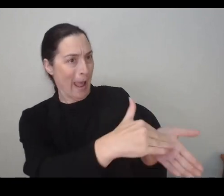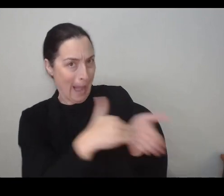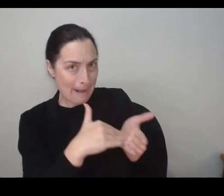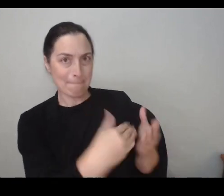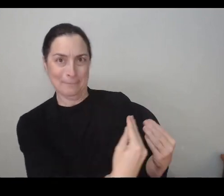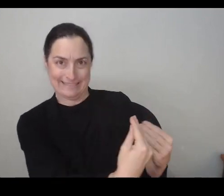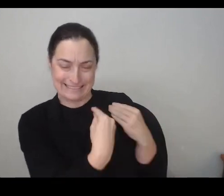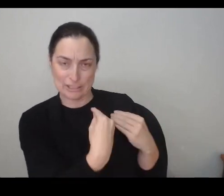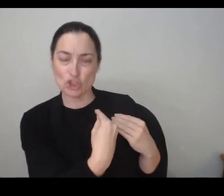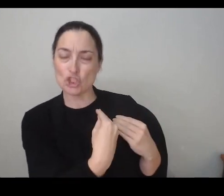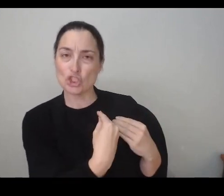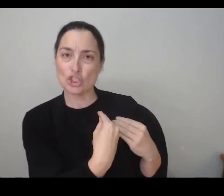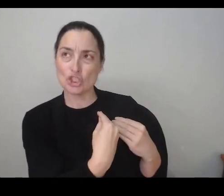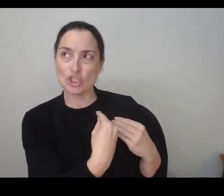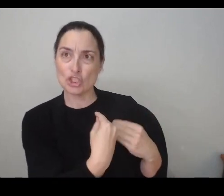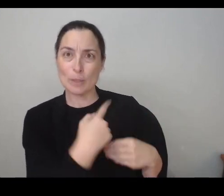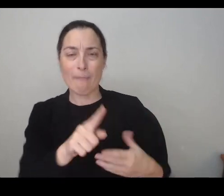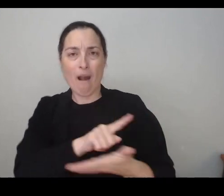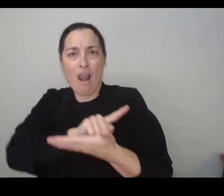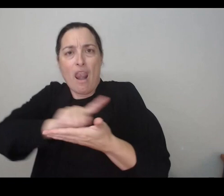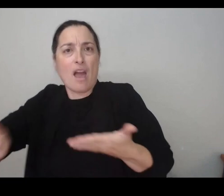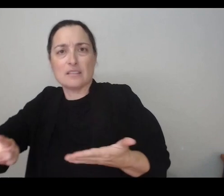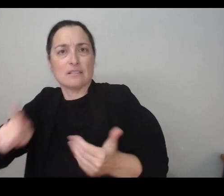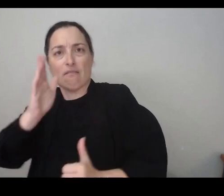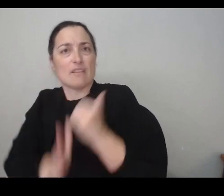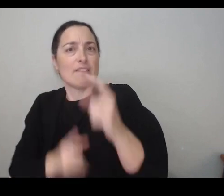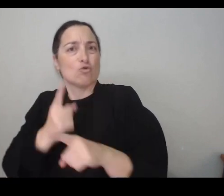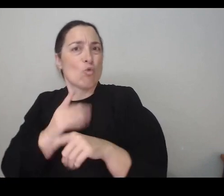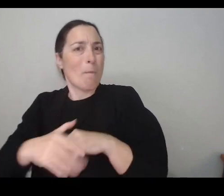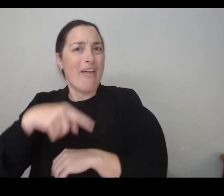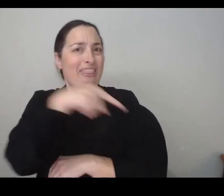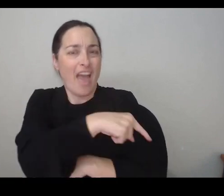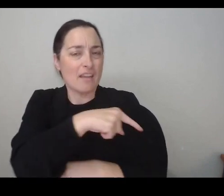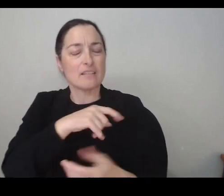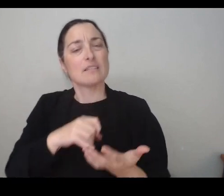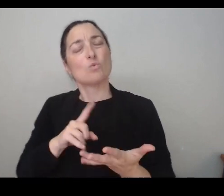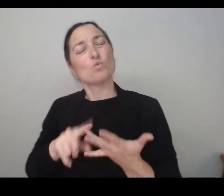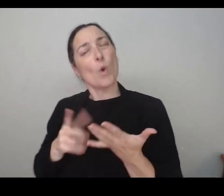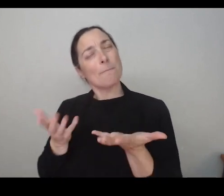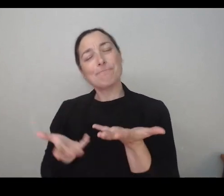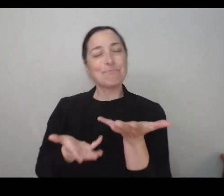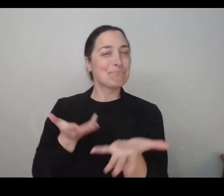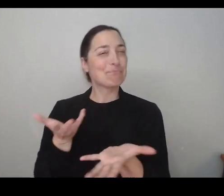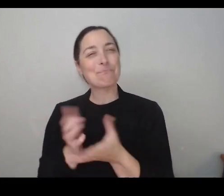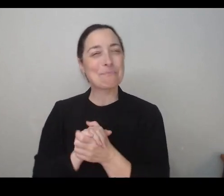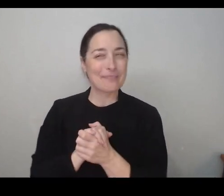He didn't say anything about Pissarro, only bad things, I would say. So it's difficult to reconstitute